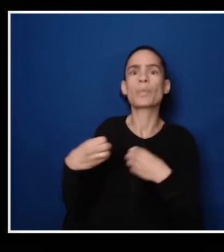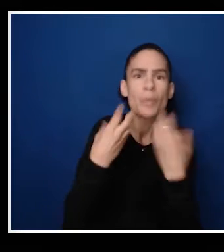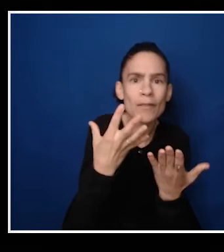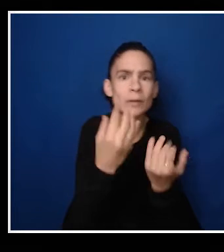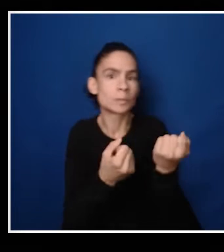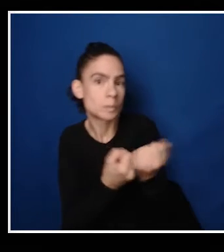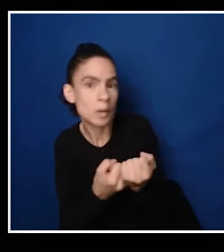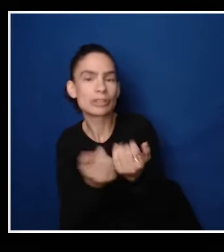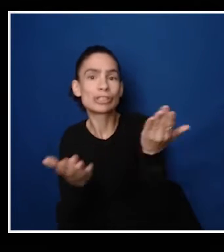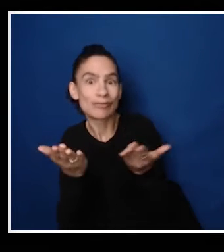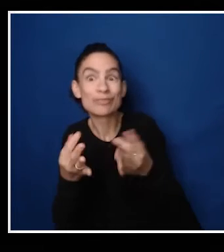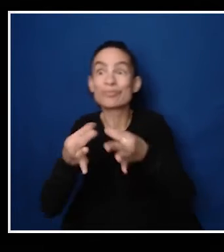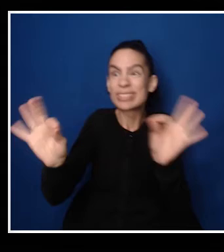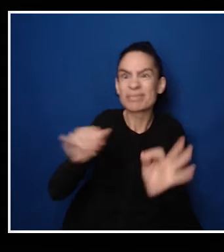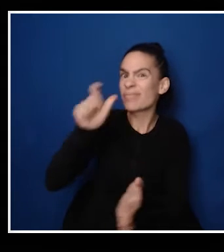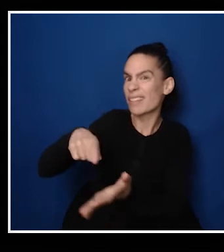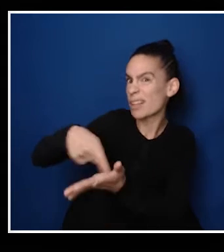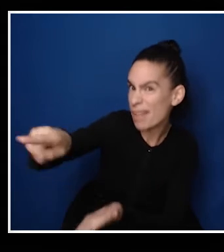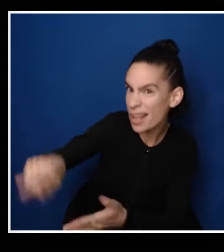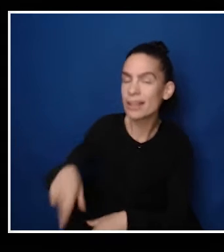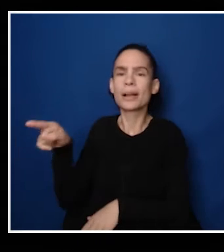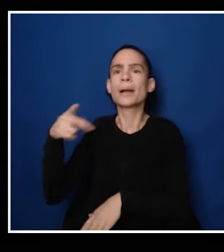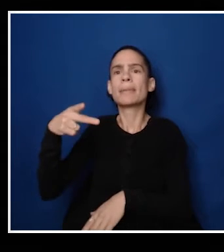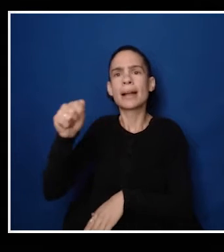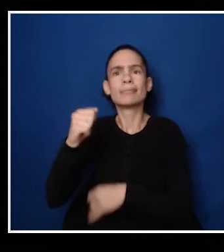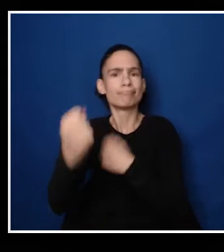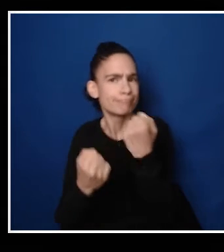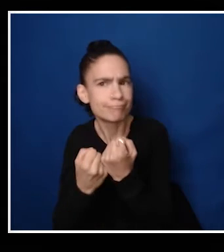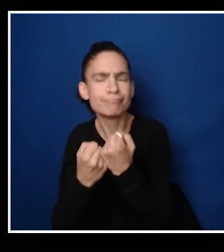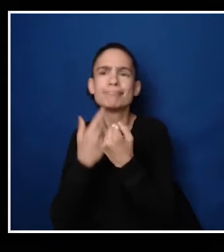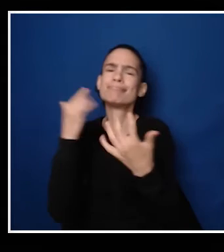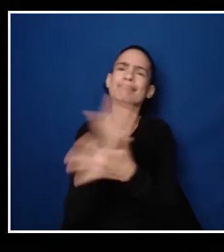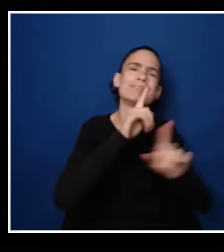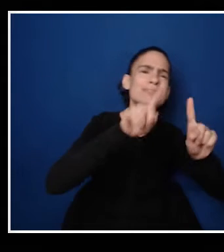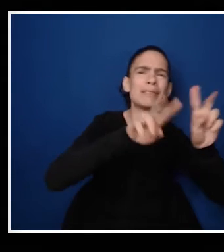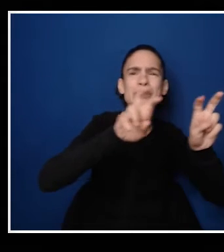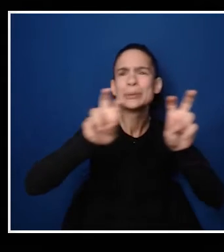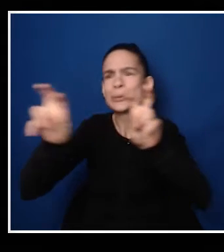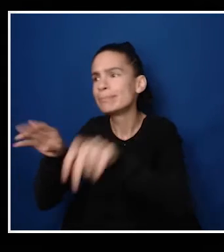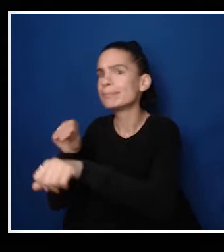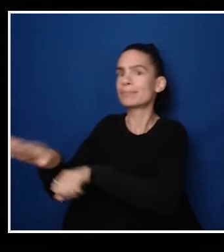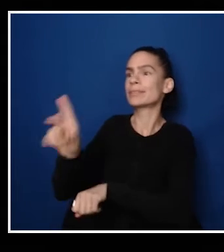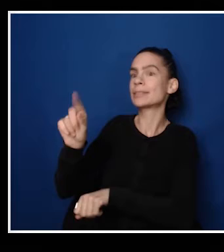they’re able to provide services and support at no charge to those they serve. P&As advocate for a wide range of issues